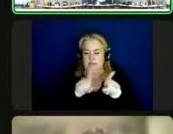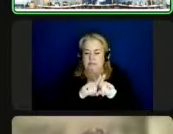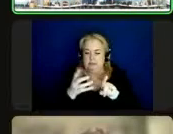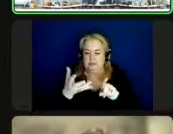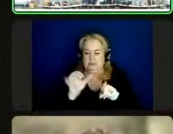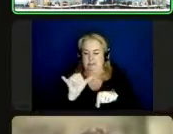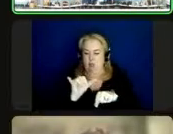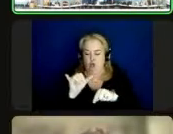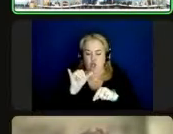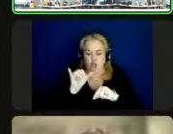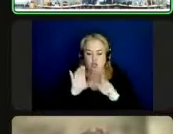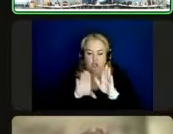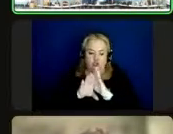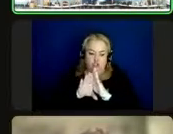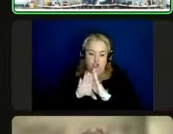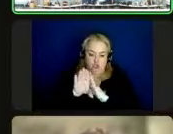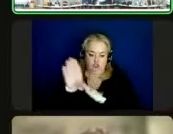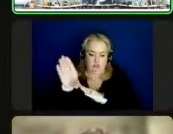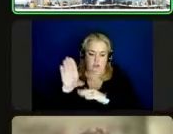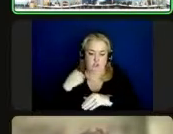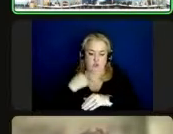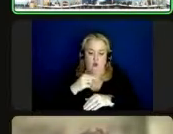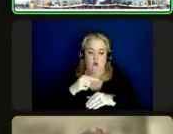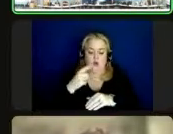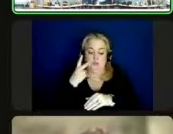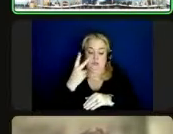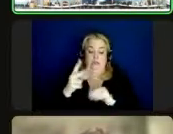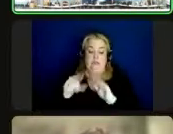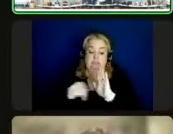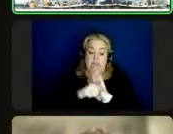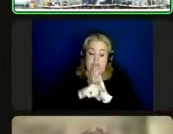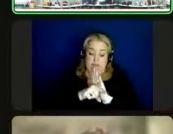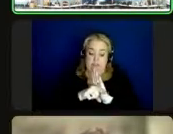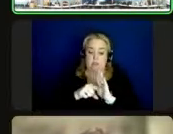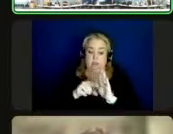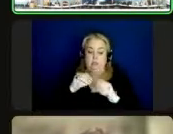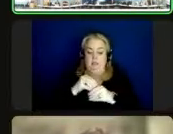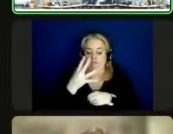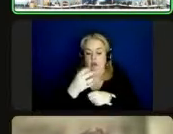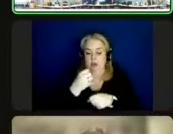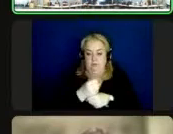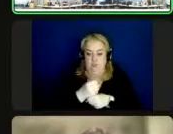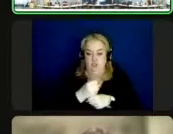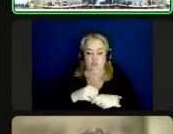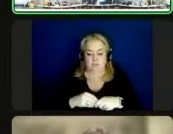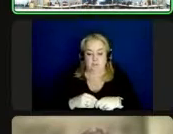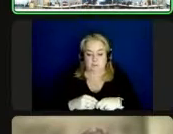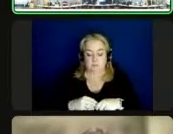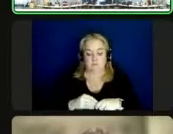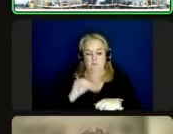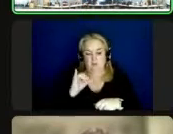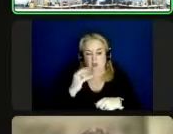FUND IS SEPARATE MISSING THAT IT DOES HAVE A SIMILAR TRAJECTORY.